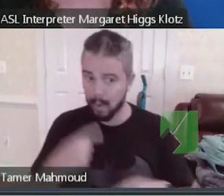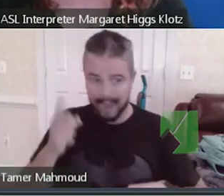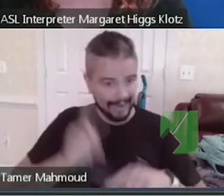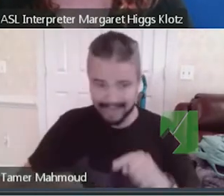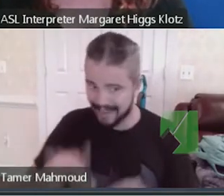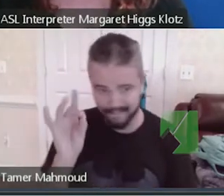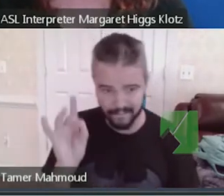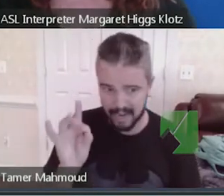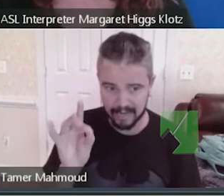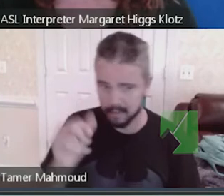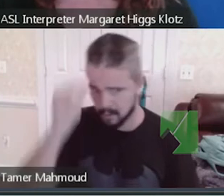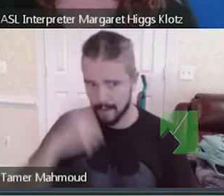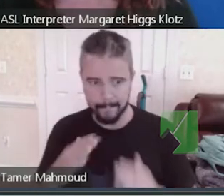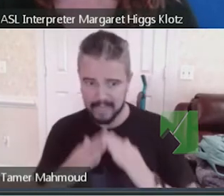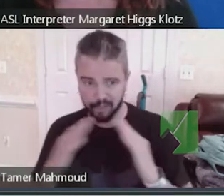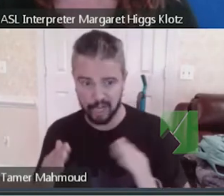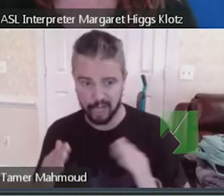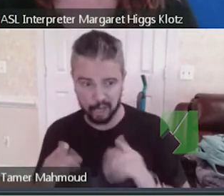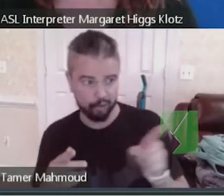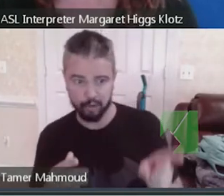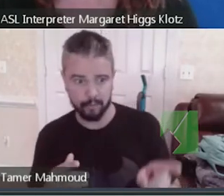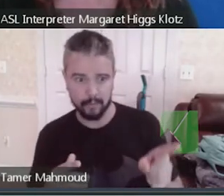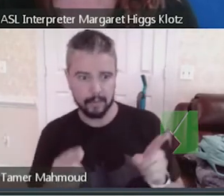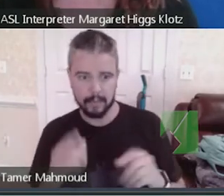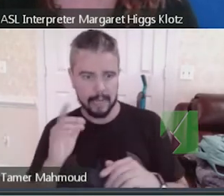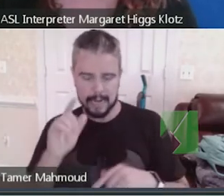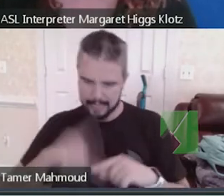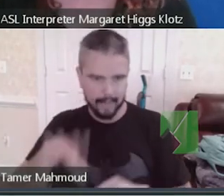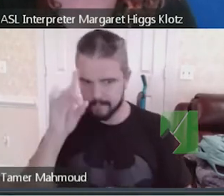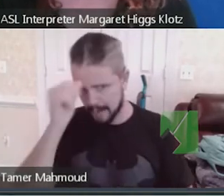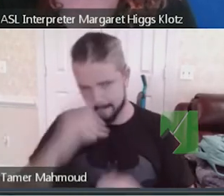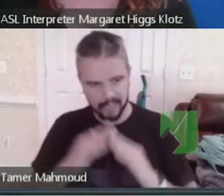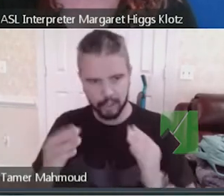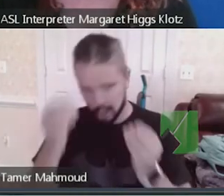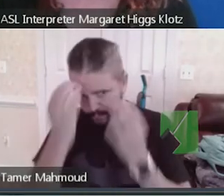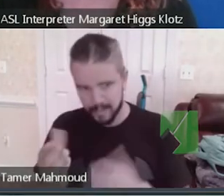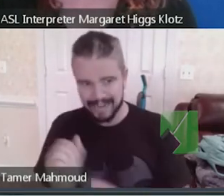didn't even find out what was going on. And it's hard to find information about what's going into